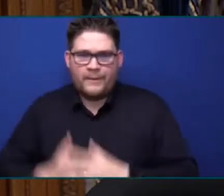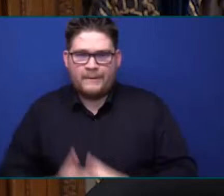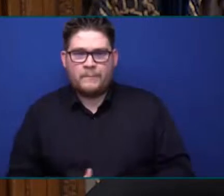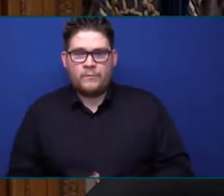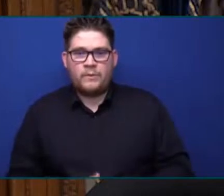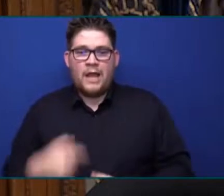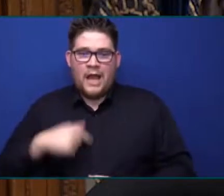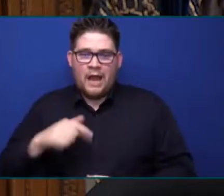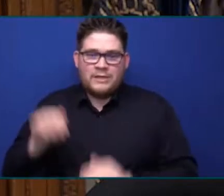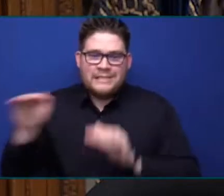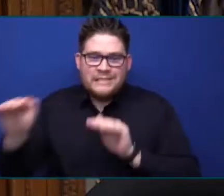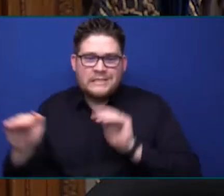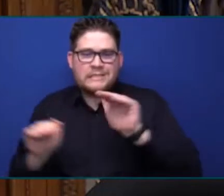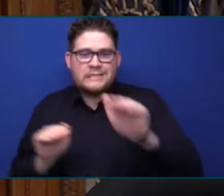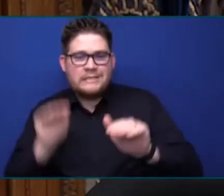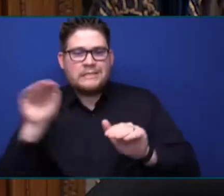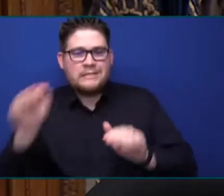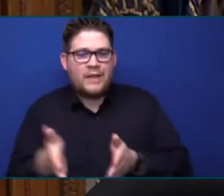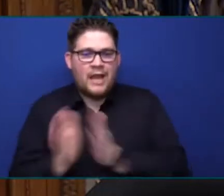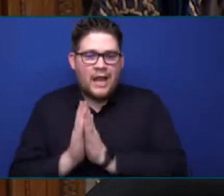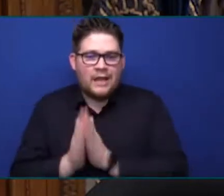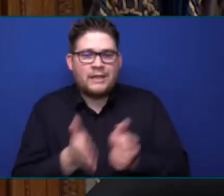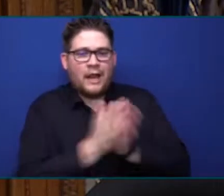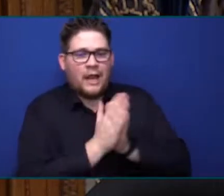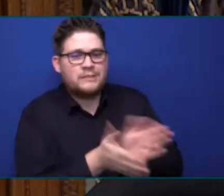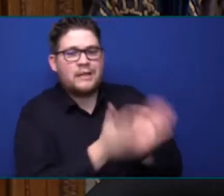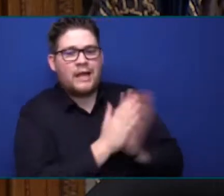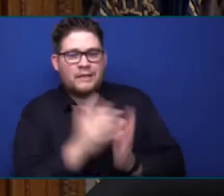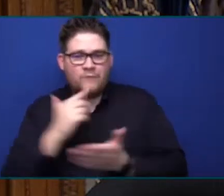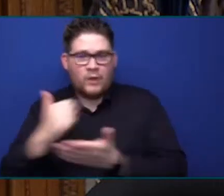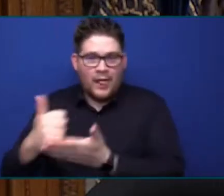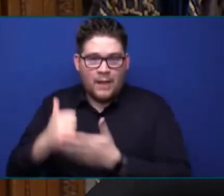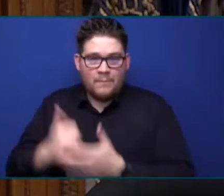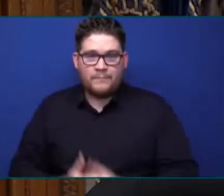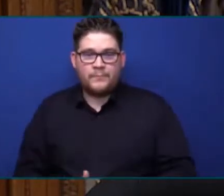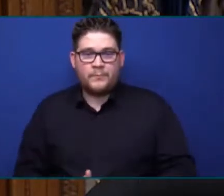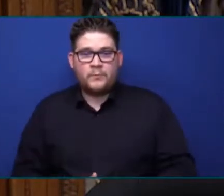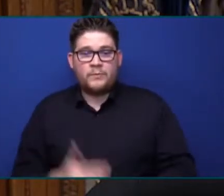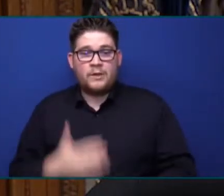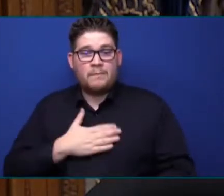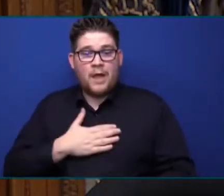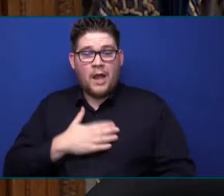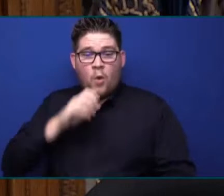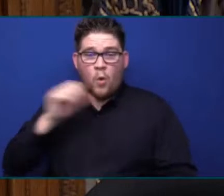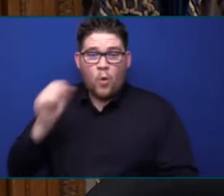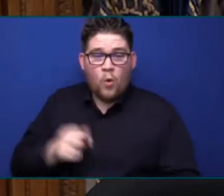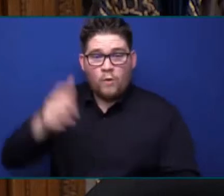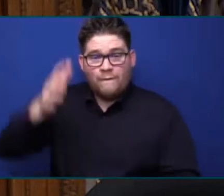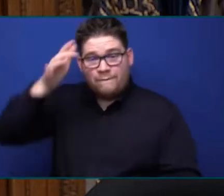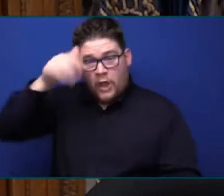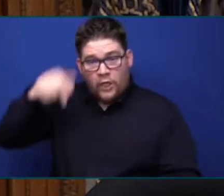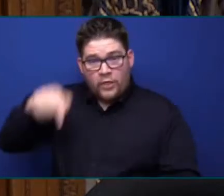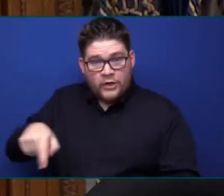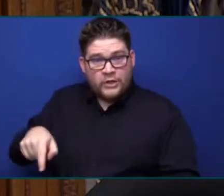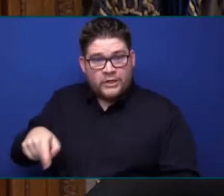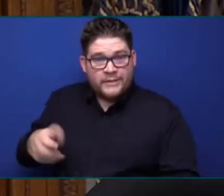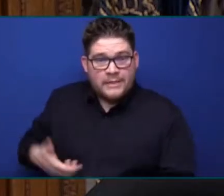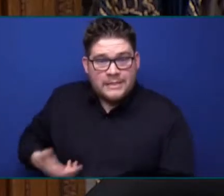whether it’s my aging father doing the herculean task of lifting his son up a set of stairs — and